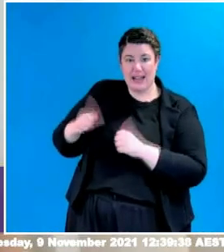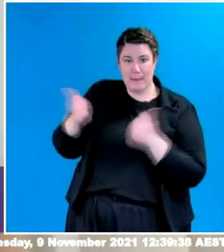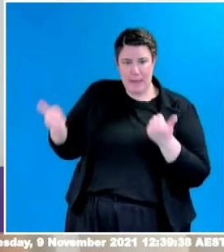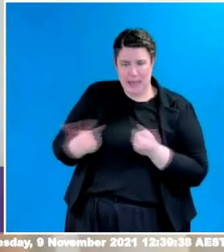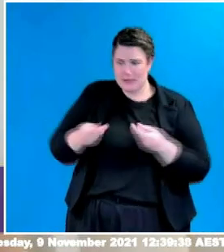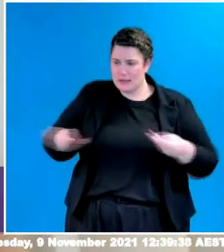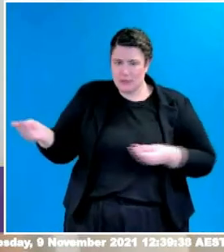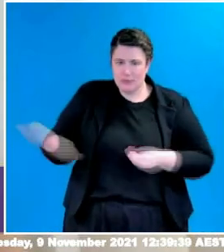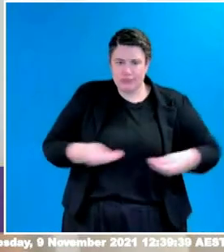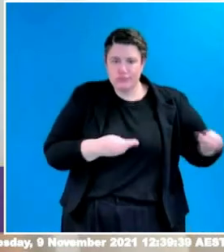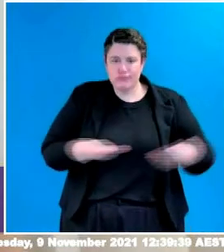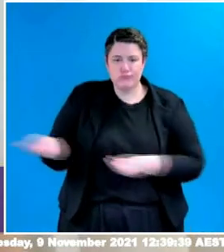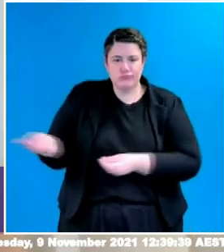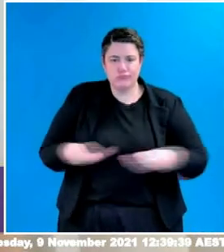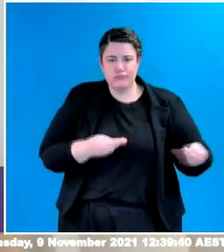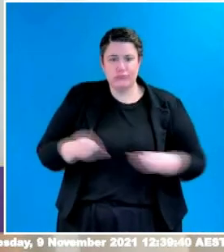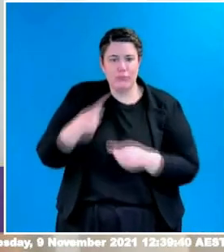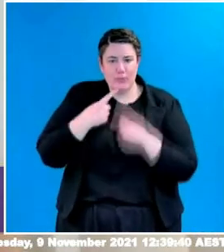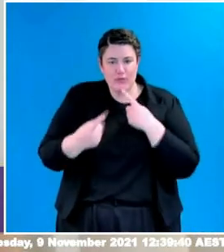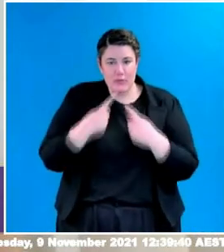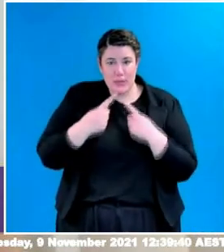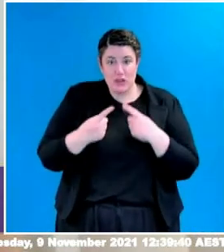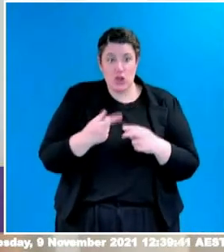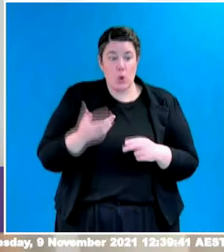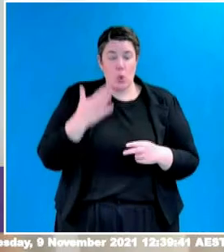The first thing that happens under pressure or when it is politically